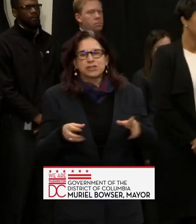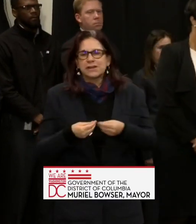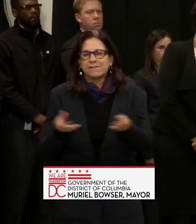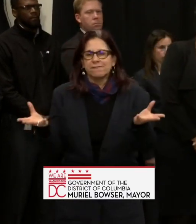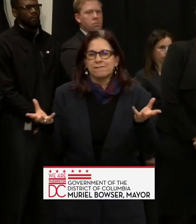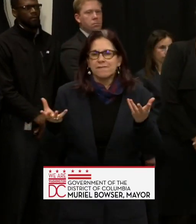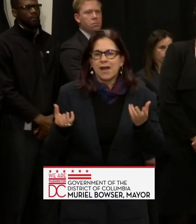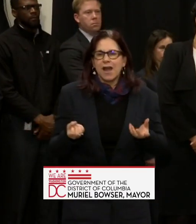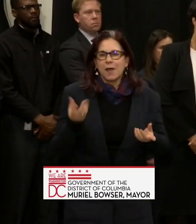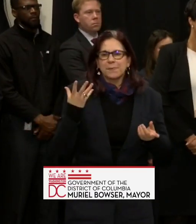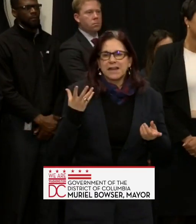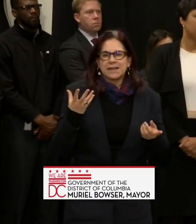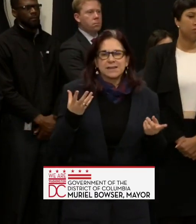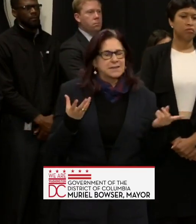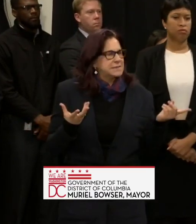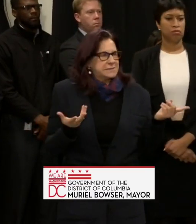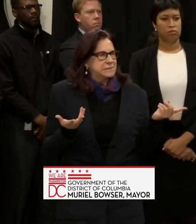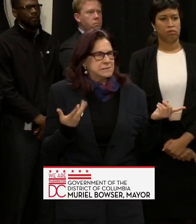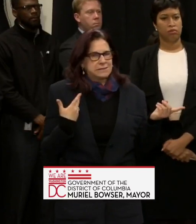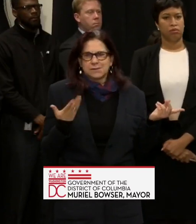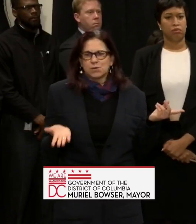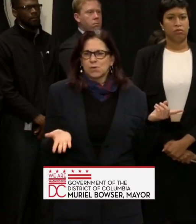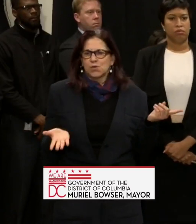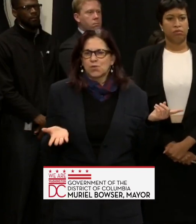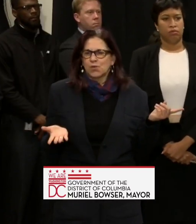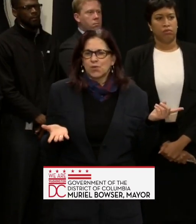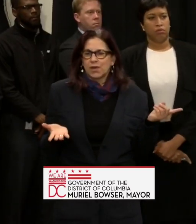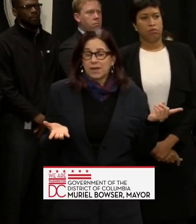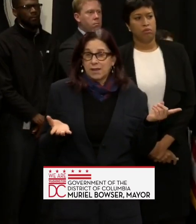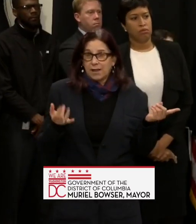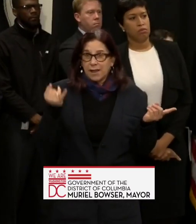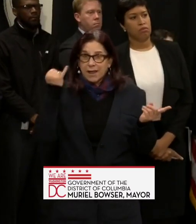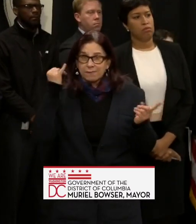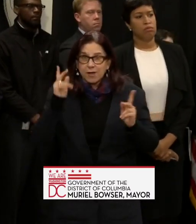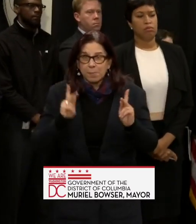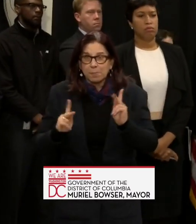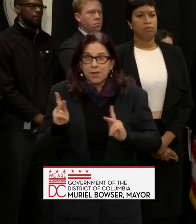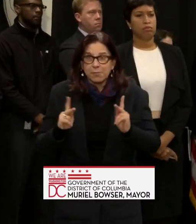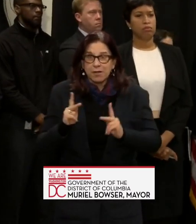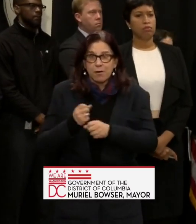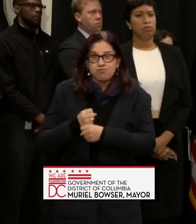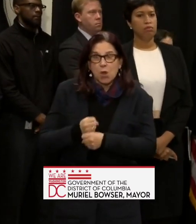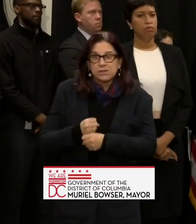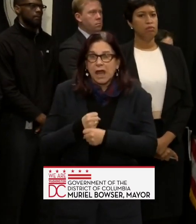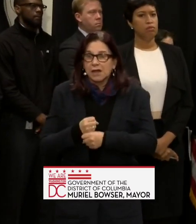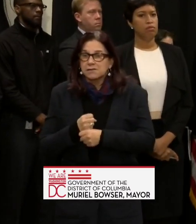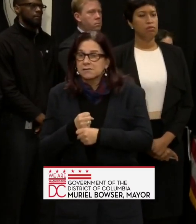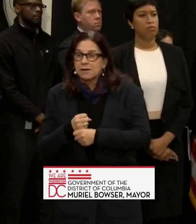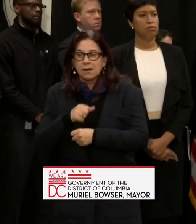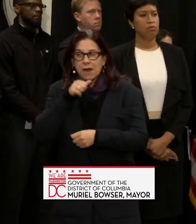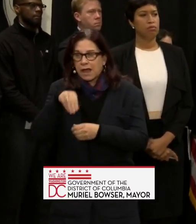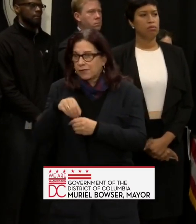FREEDOM PLAZA WHERE PEOPLE ARE TOLD TO MEET TO PROTEST?